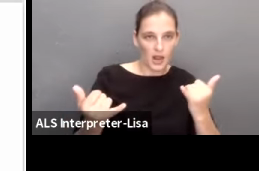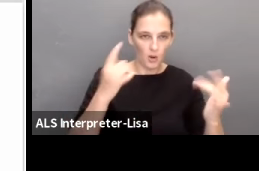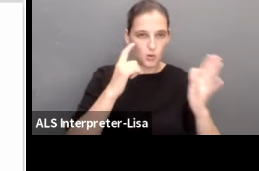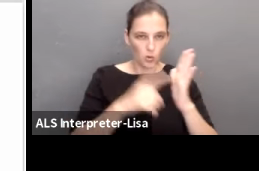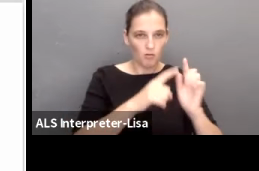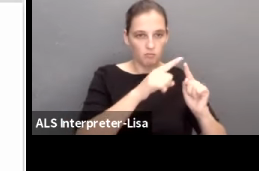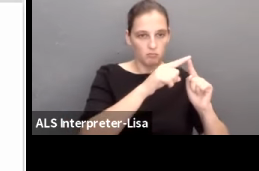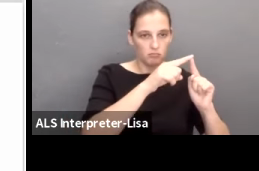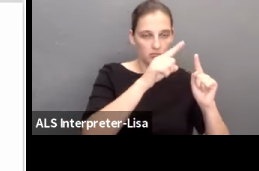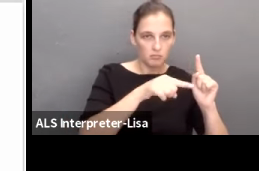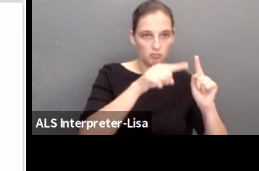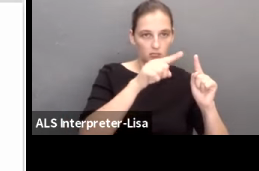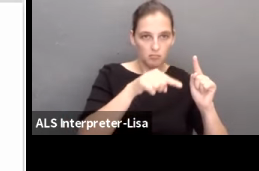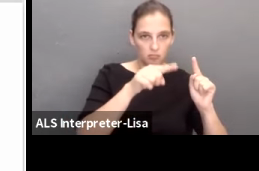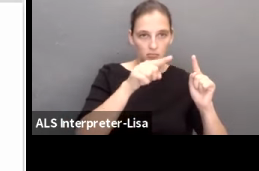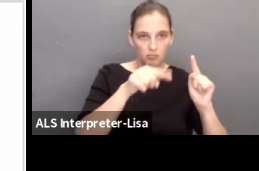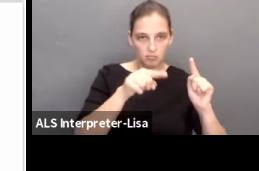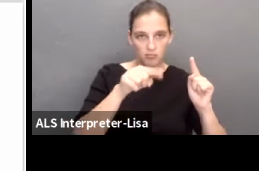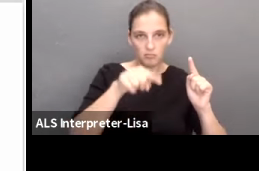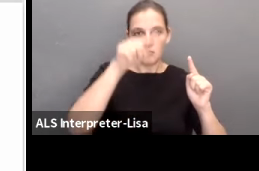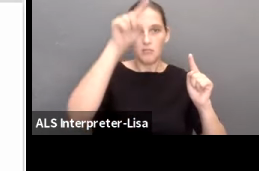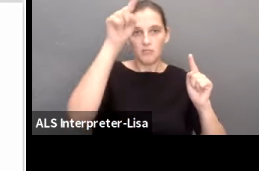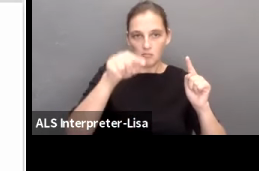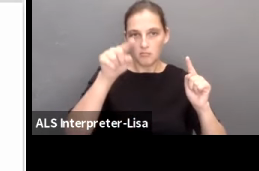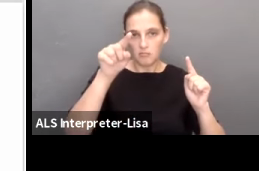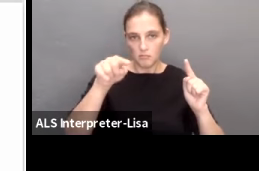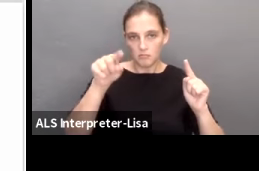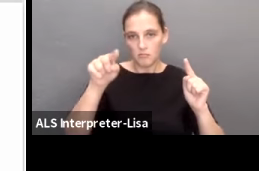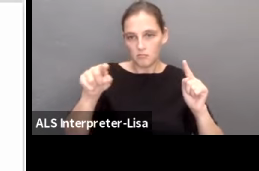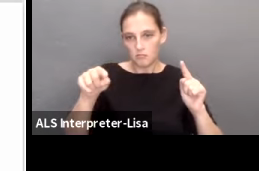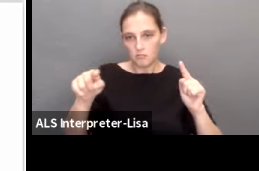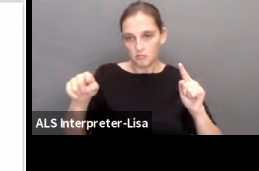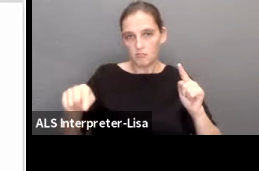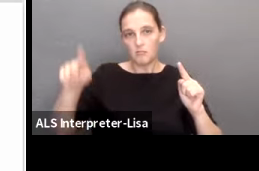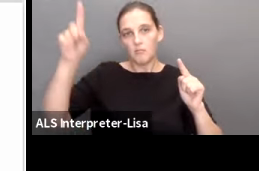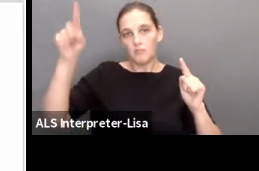like a wave. These waves are occurring, depending on how